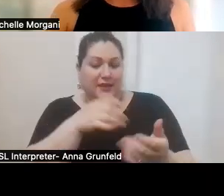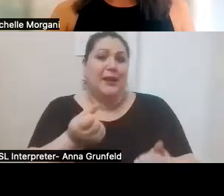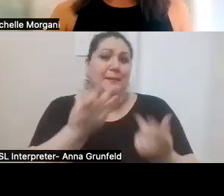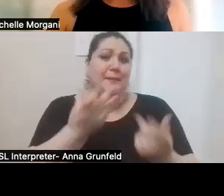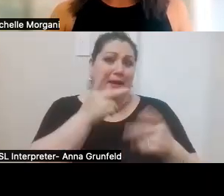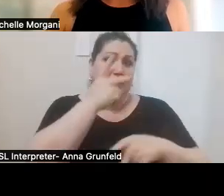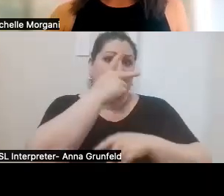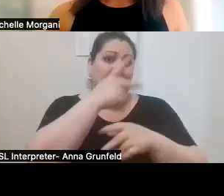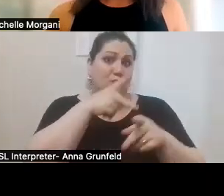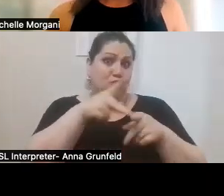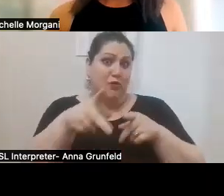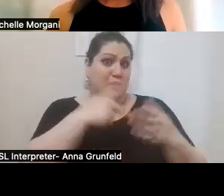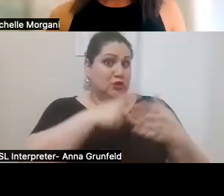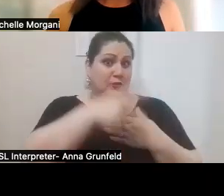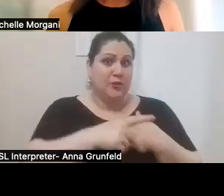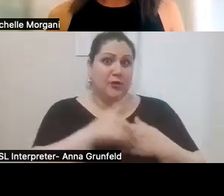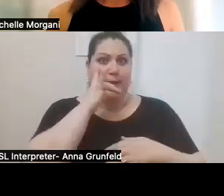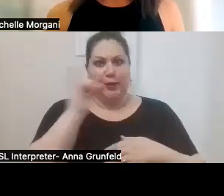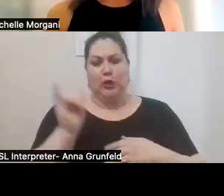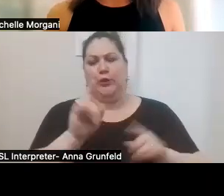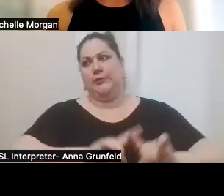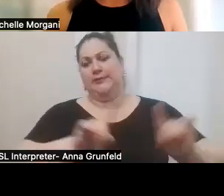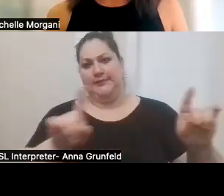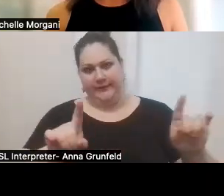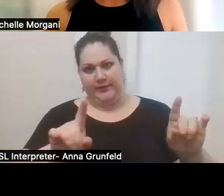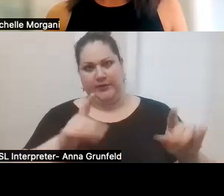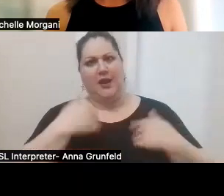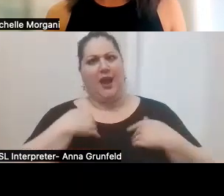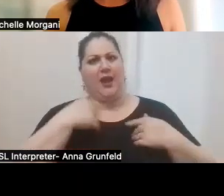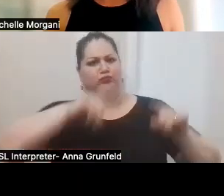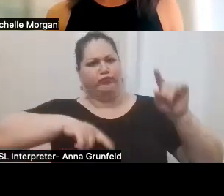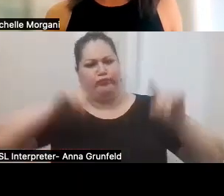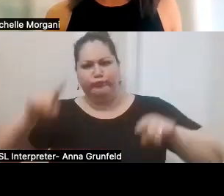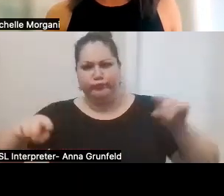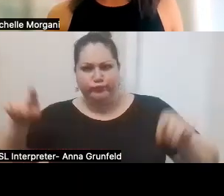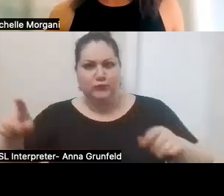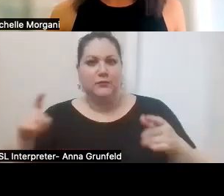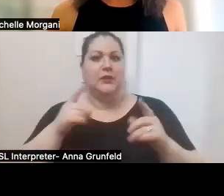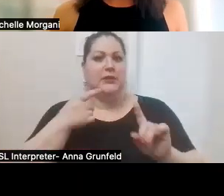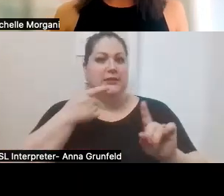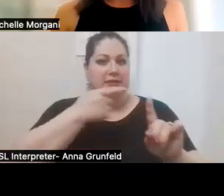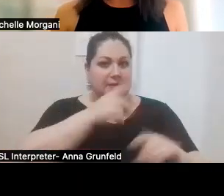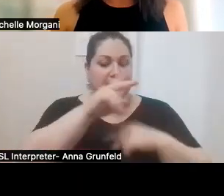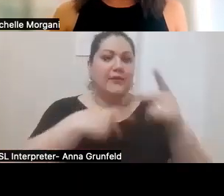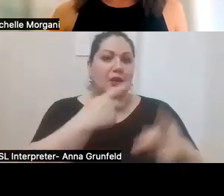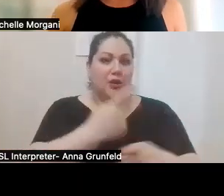We recognize there's a huge range of those specific kinds of practicums.